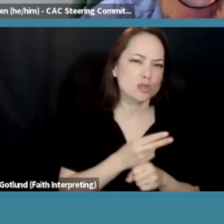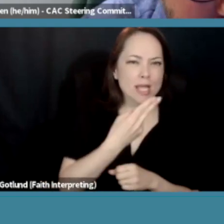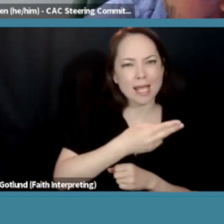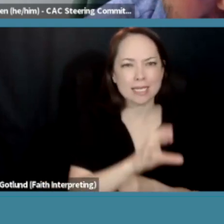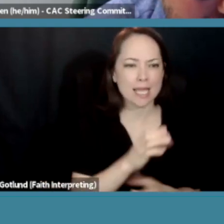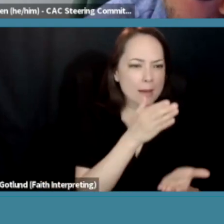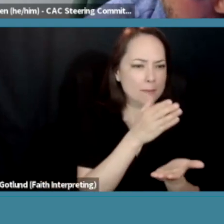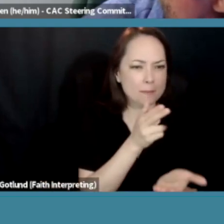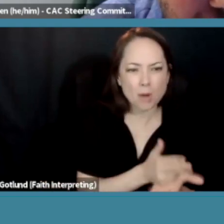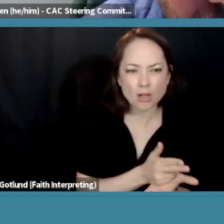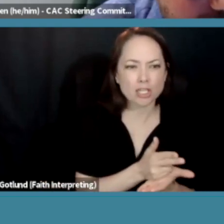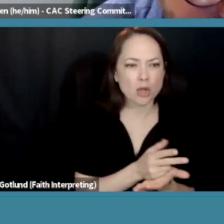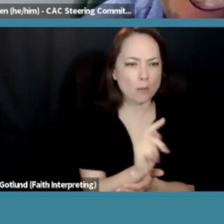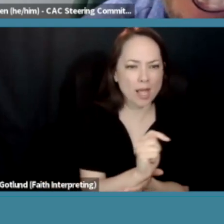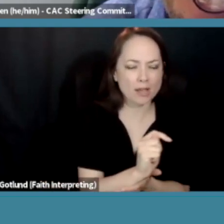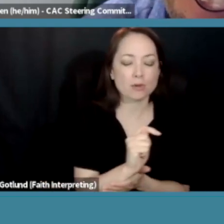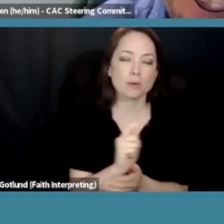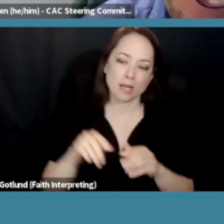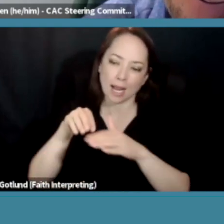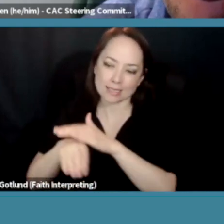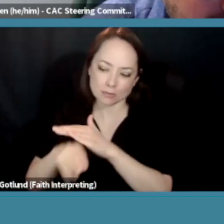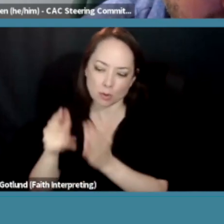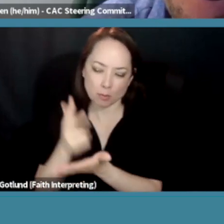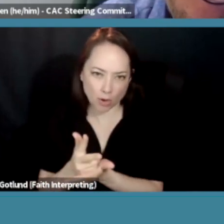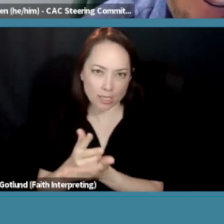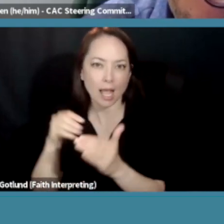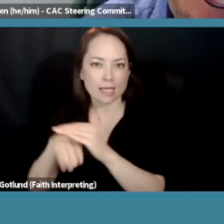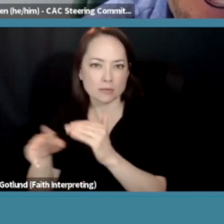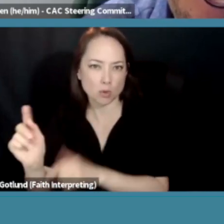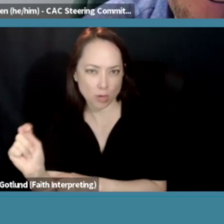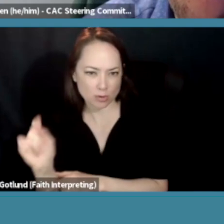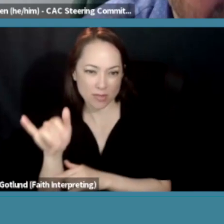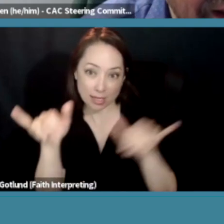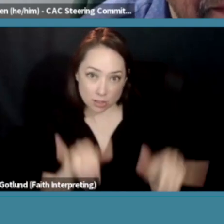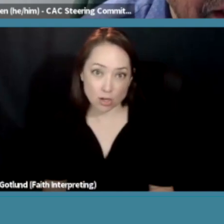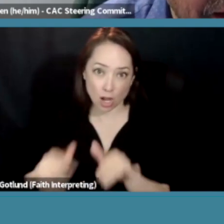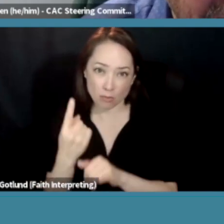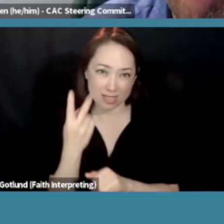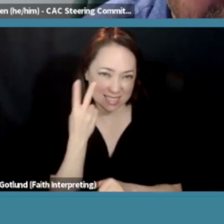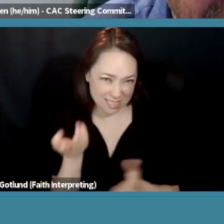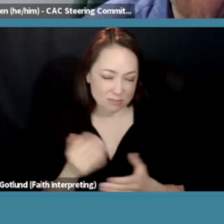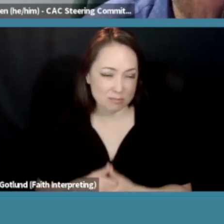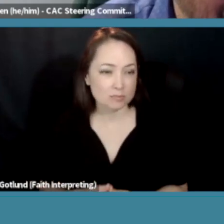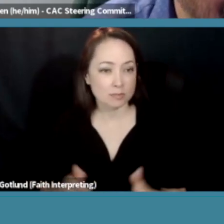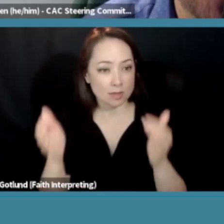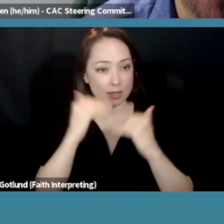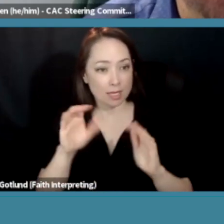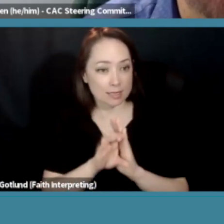but accessible parking or accessible restroom. I feel like that's a common one that I see. Next slide, please.